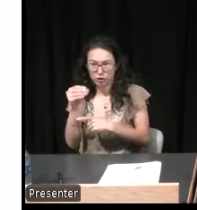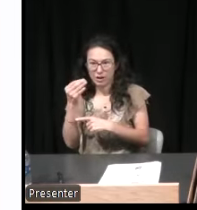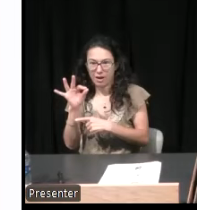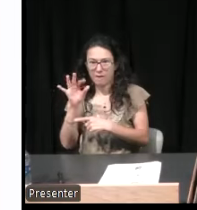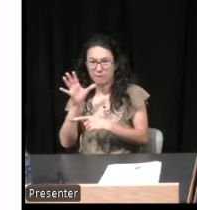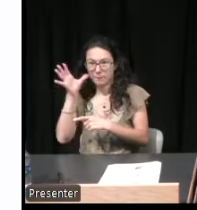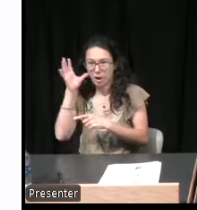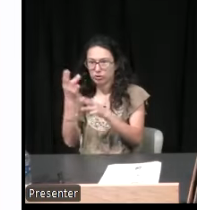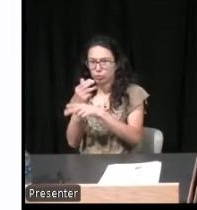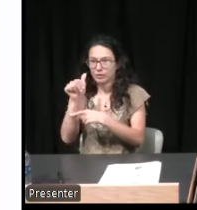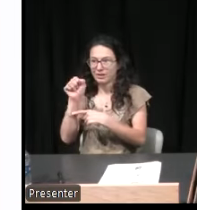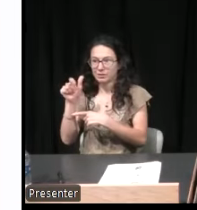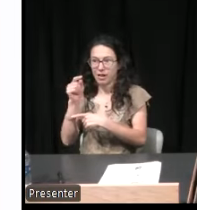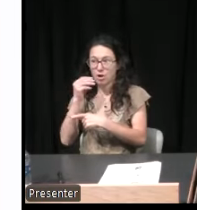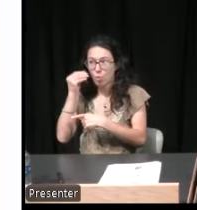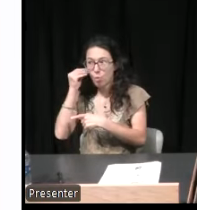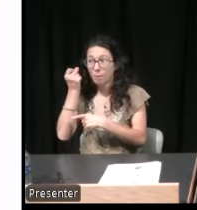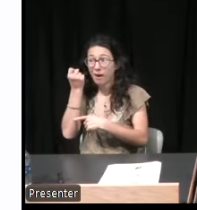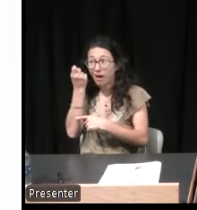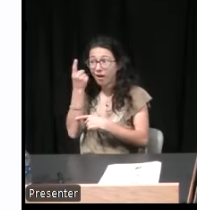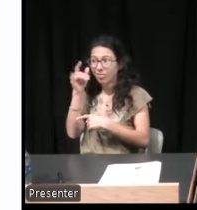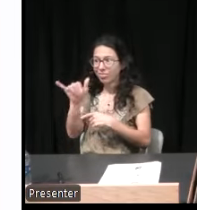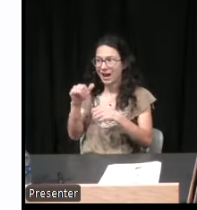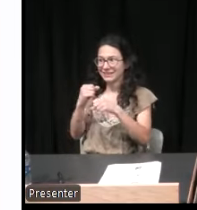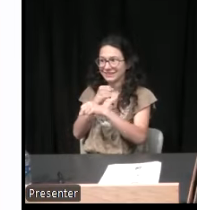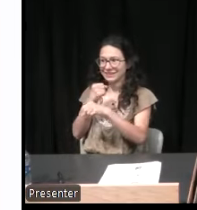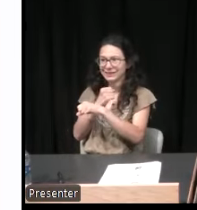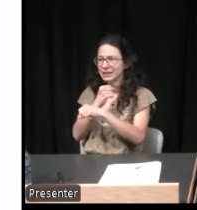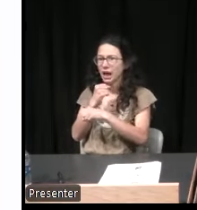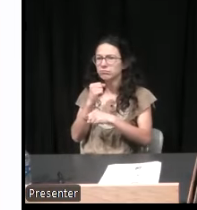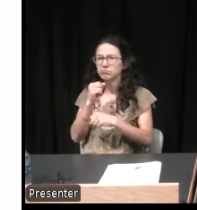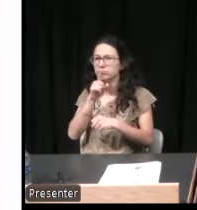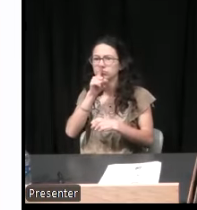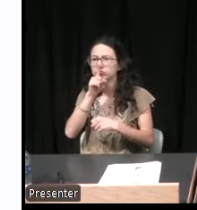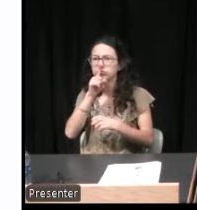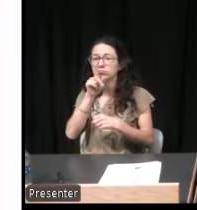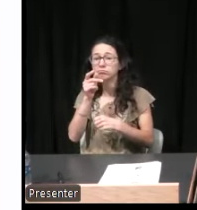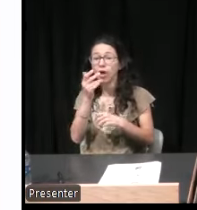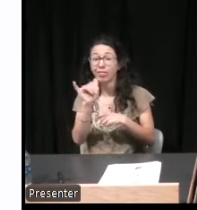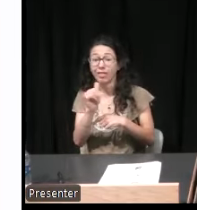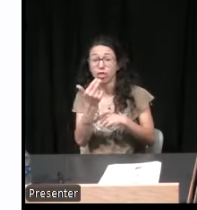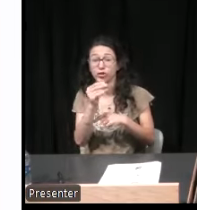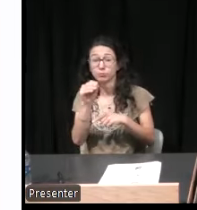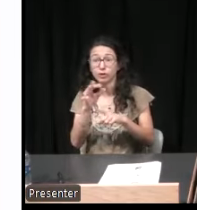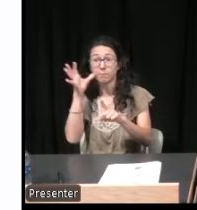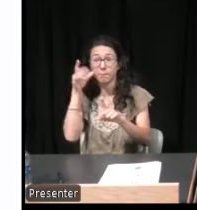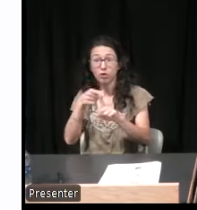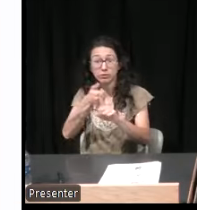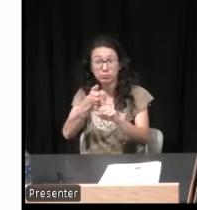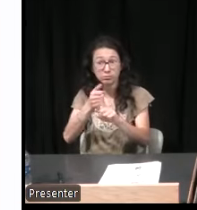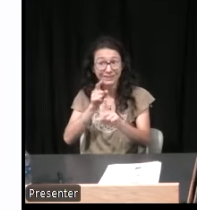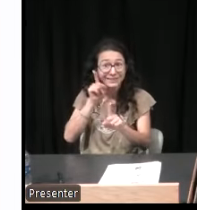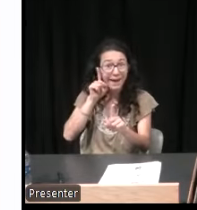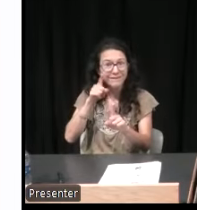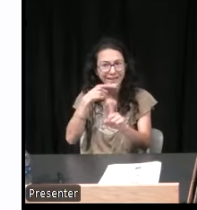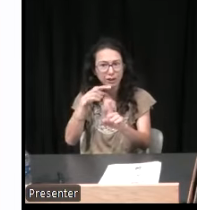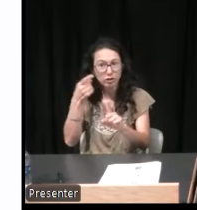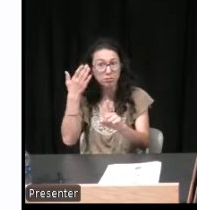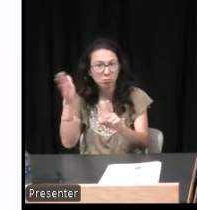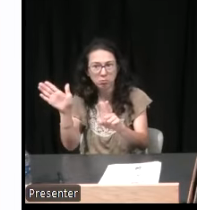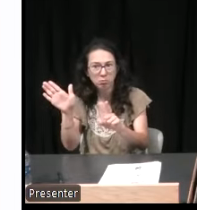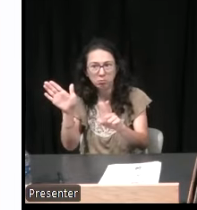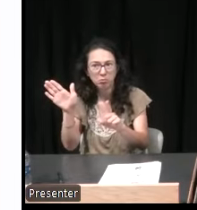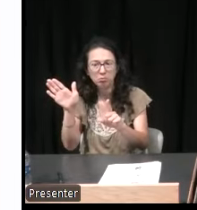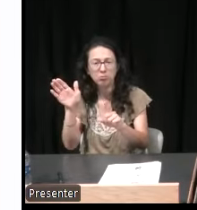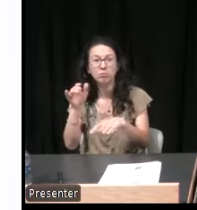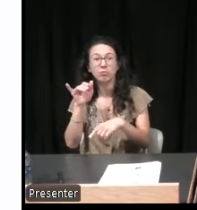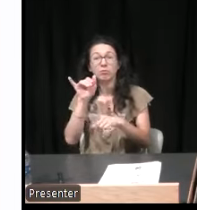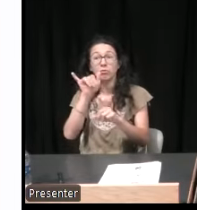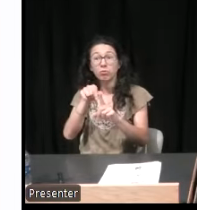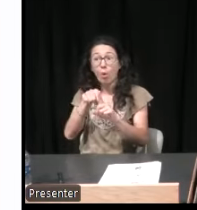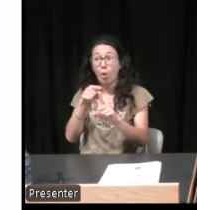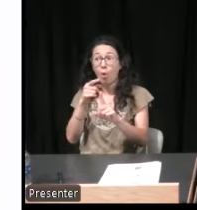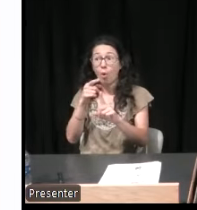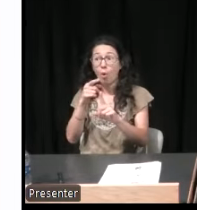6% of of deaf children have hearing parents and often only 133% of parents will sign with